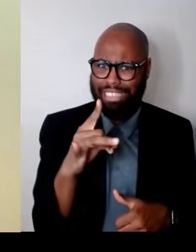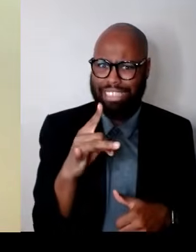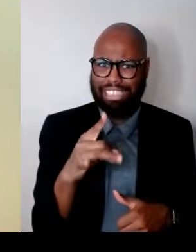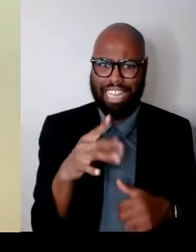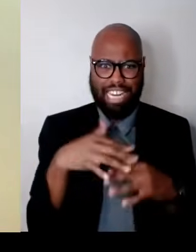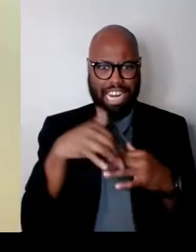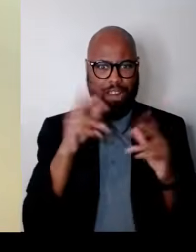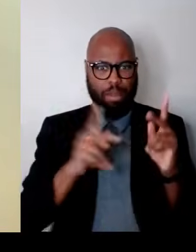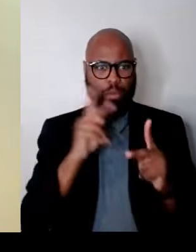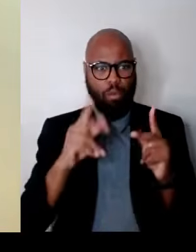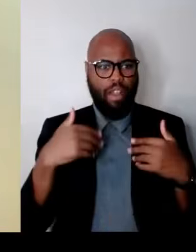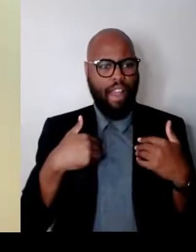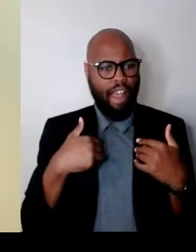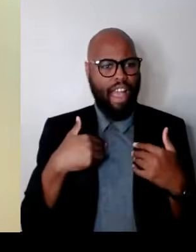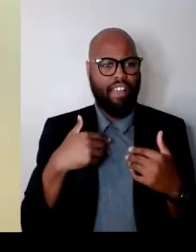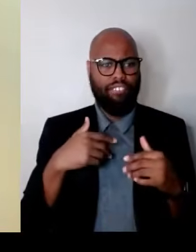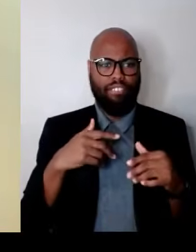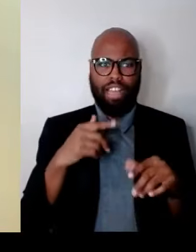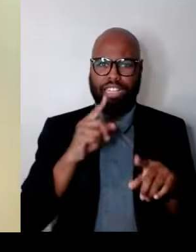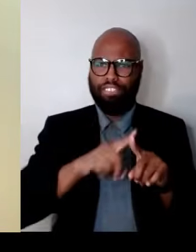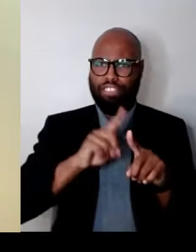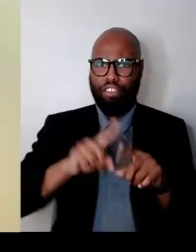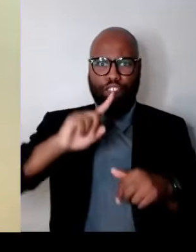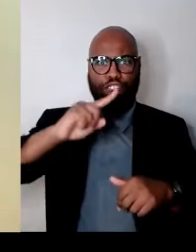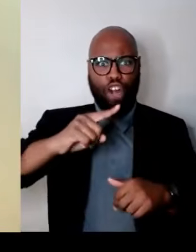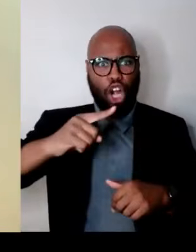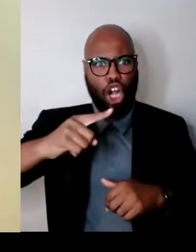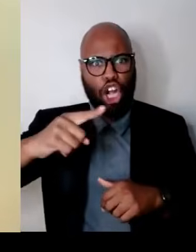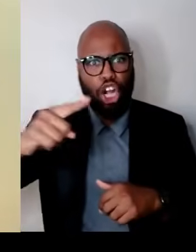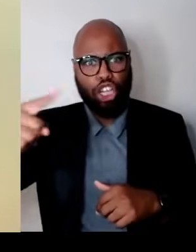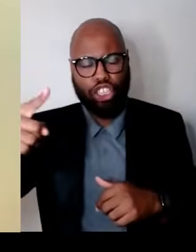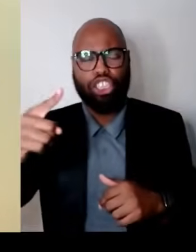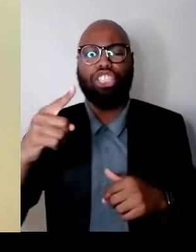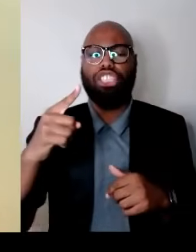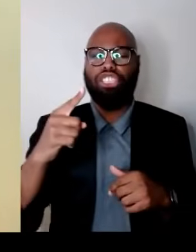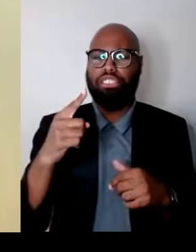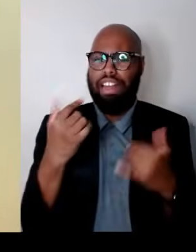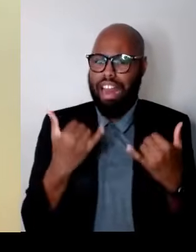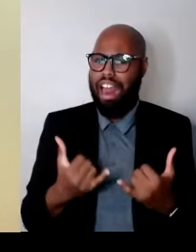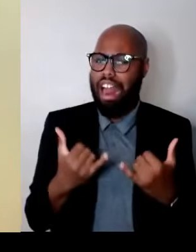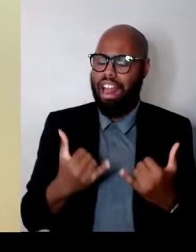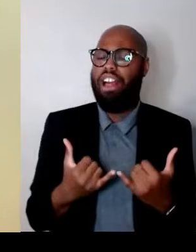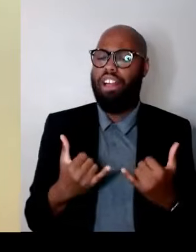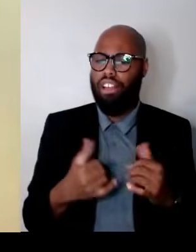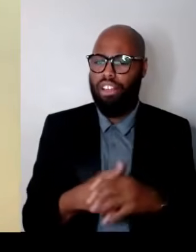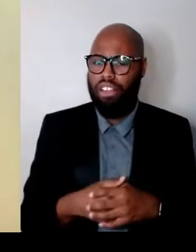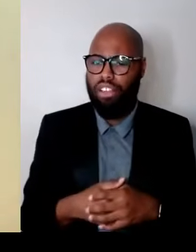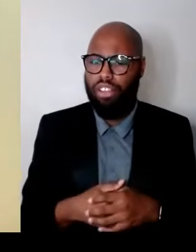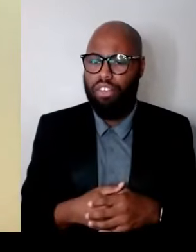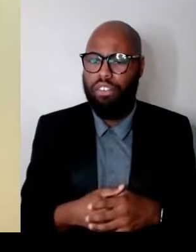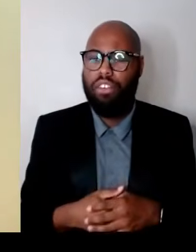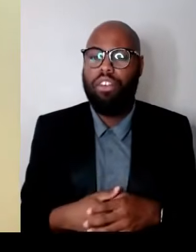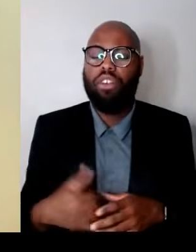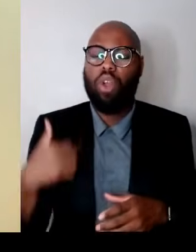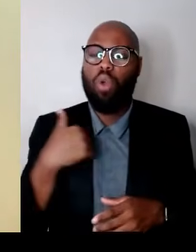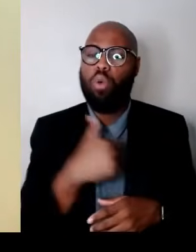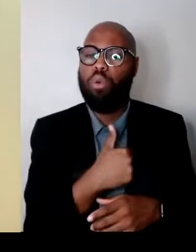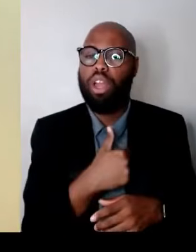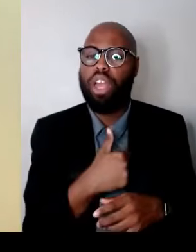that kind of indicate this magic movement moment in Indian country, where we alongside of Black Lives Matter,